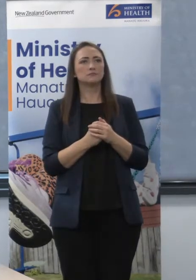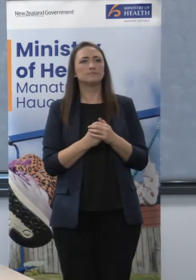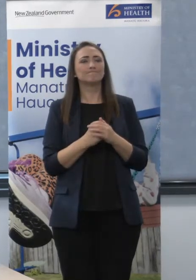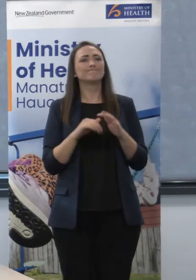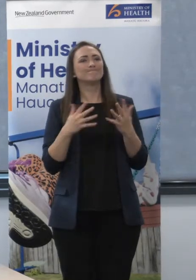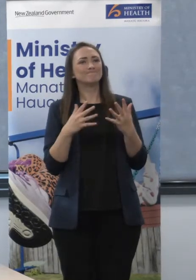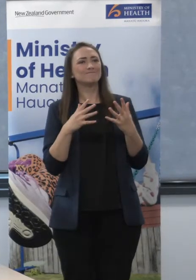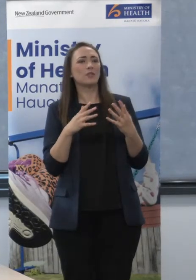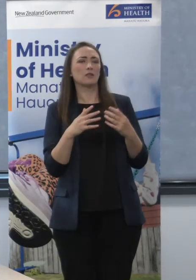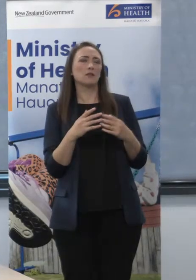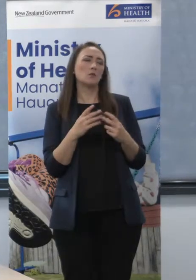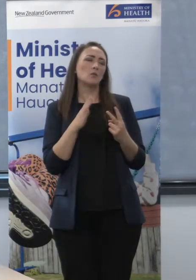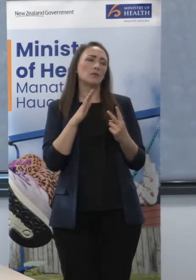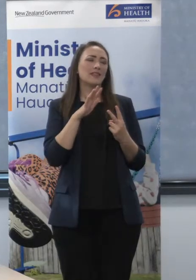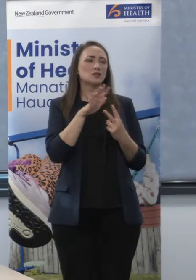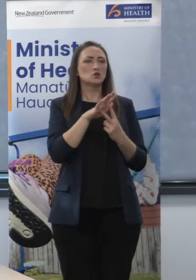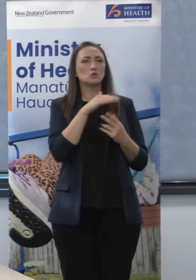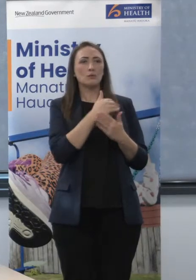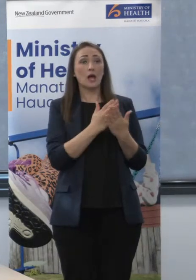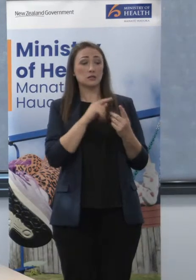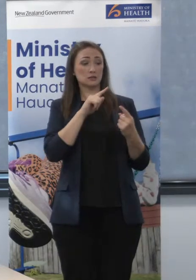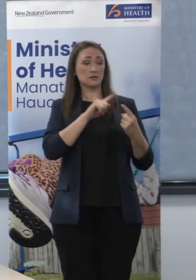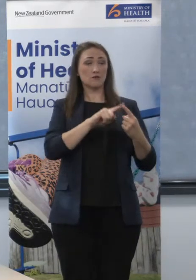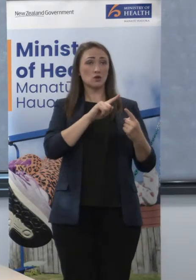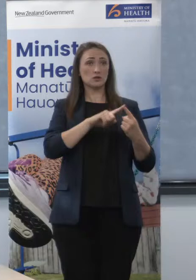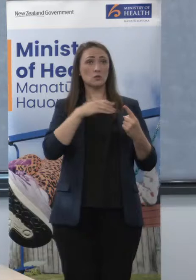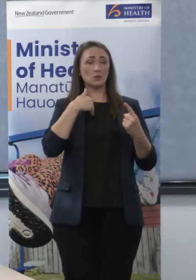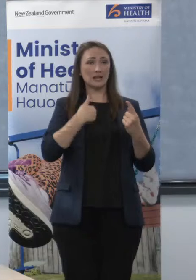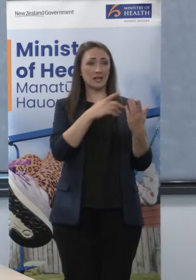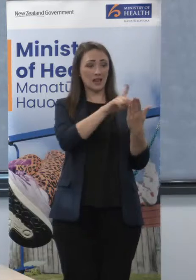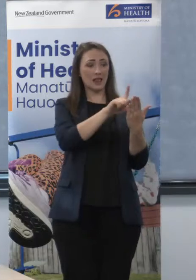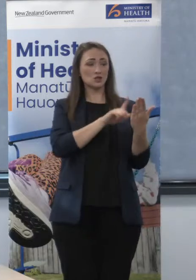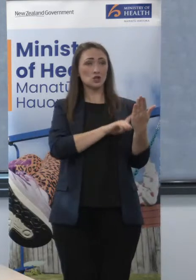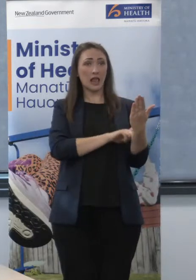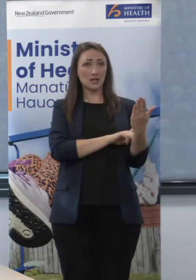include pregnant women? I think there are two separate processes.